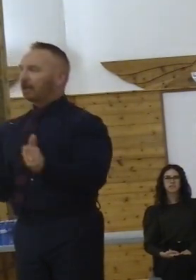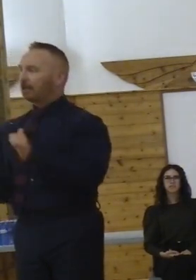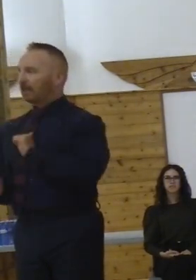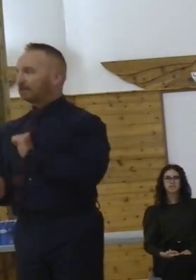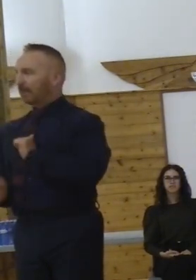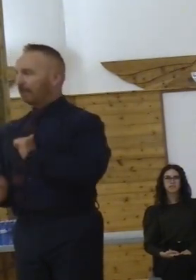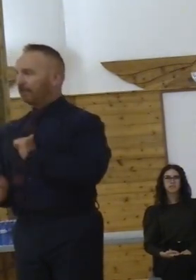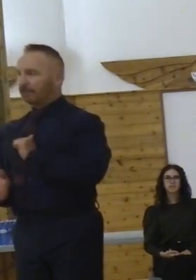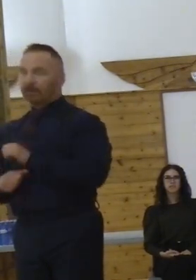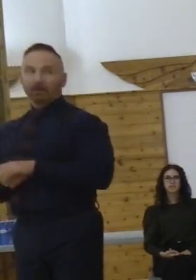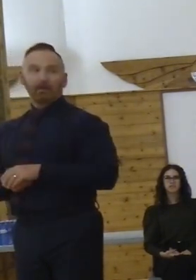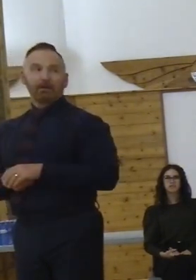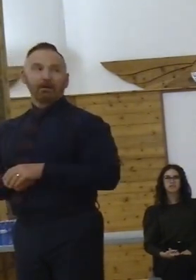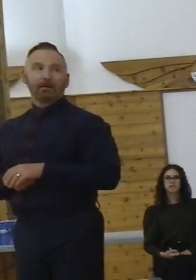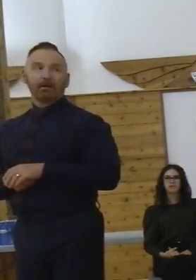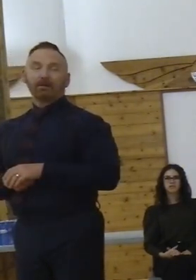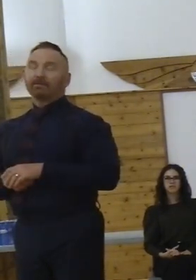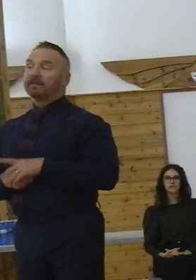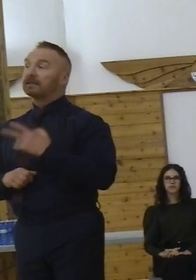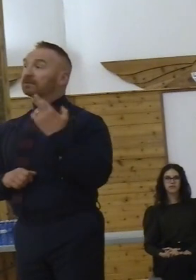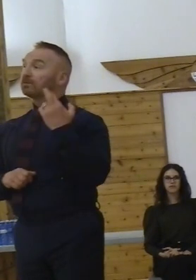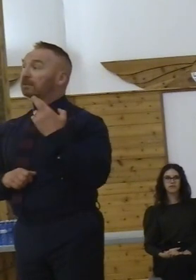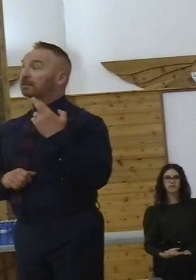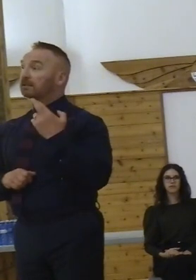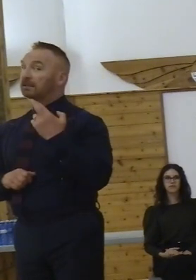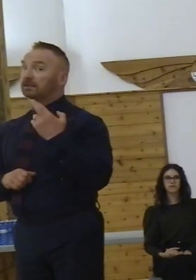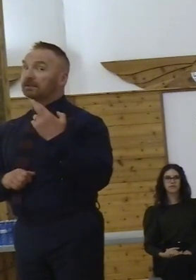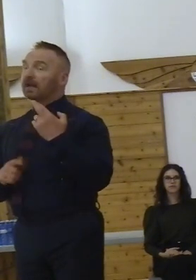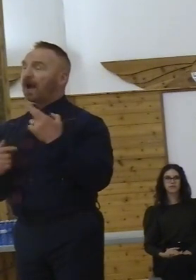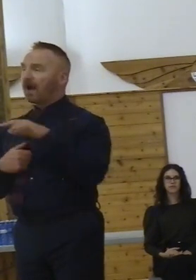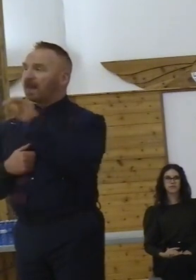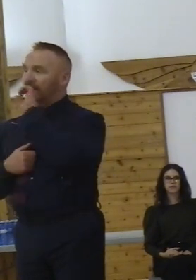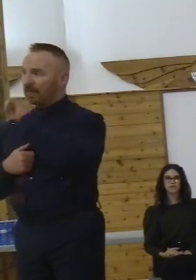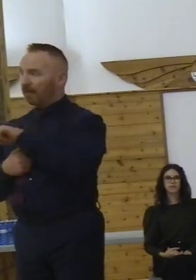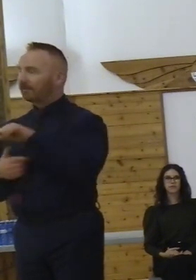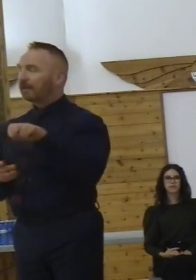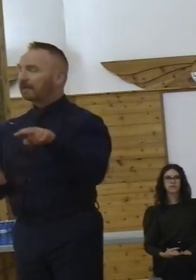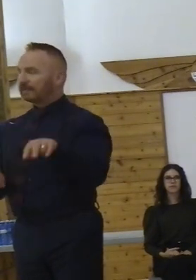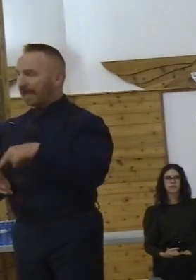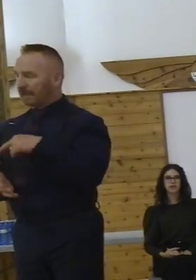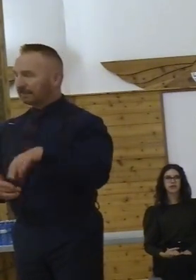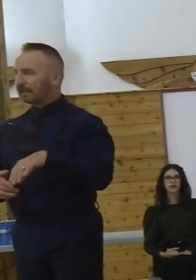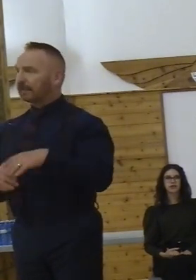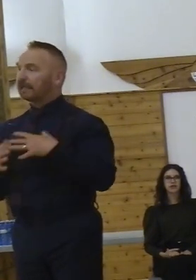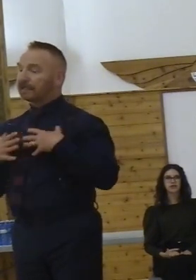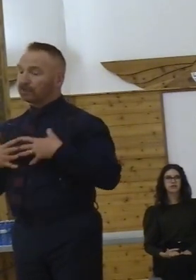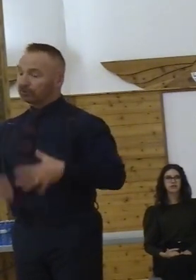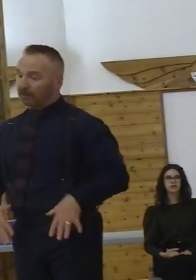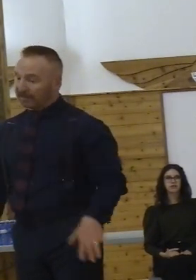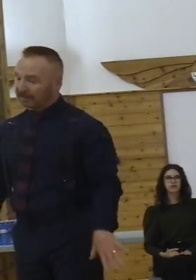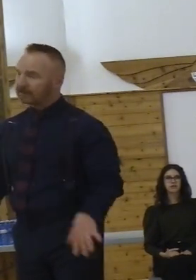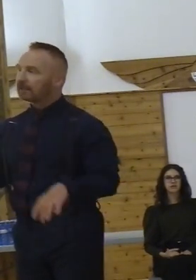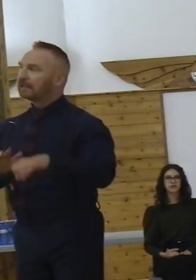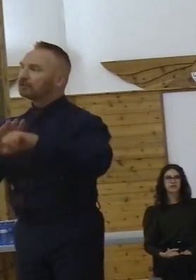And that's the reason why I love dancing this red jingle dress because I pray and pray hard,